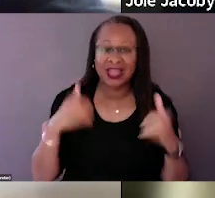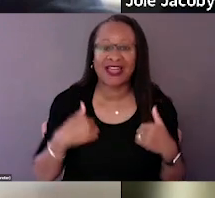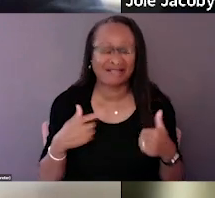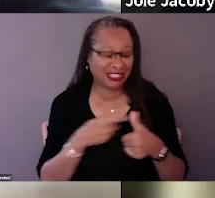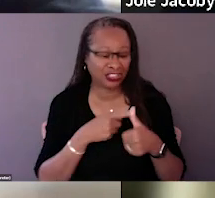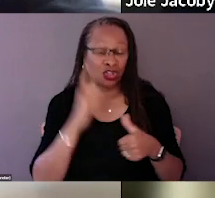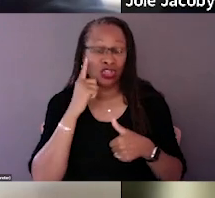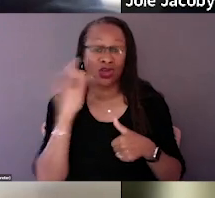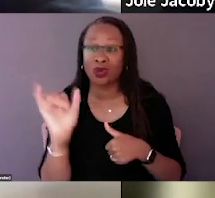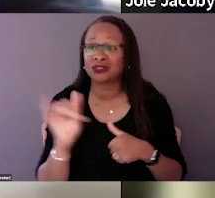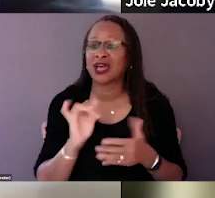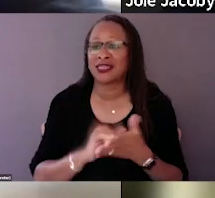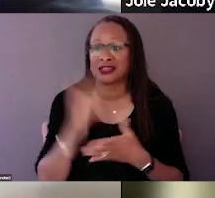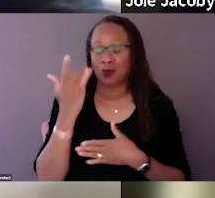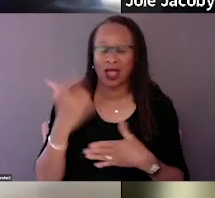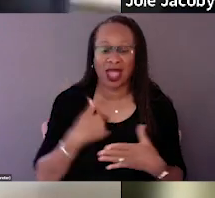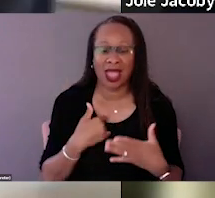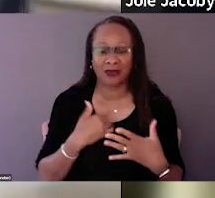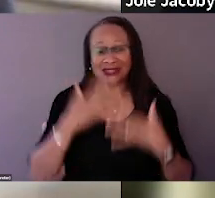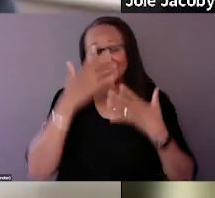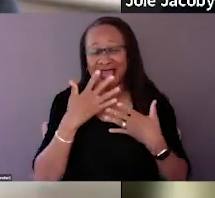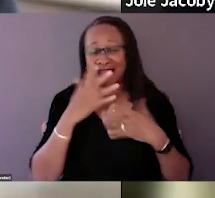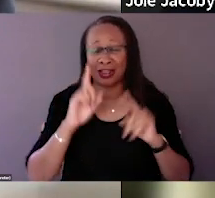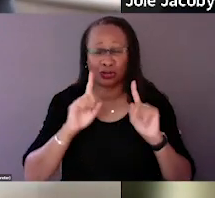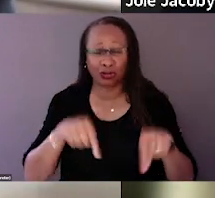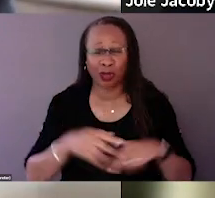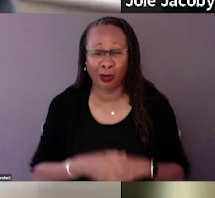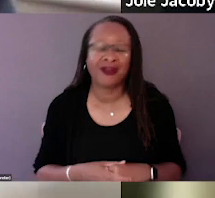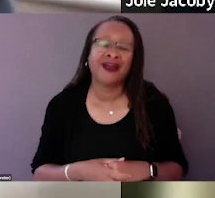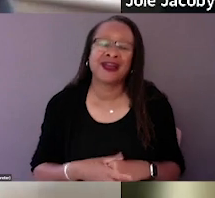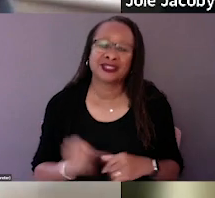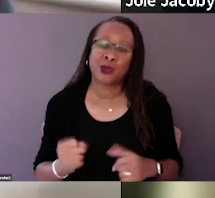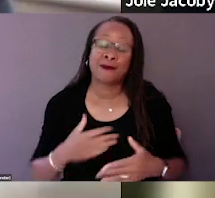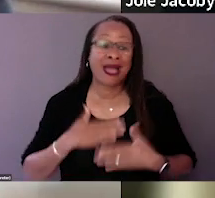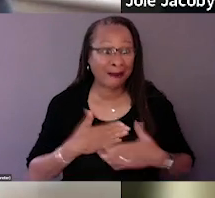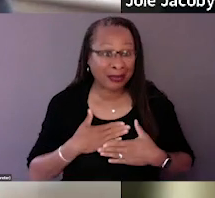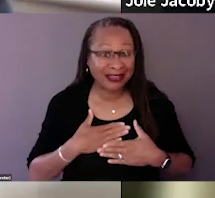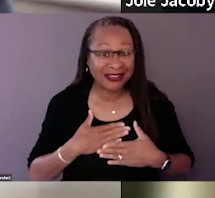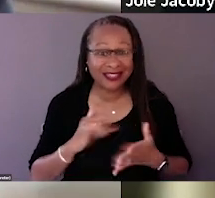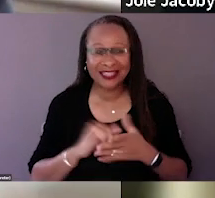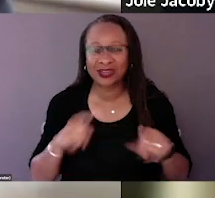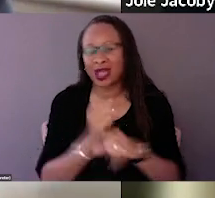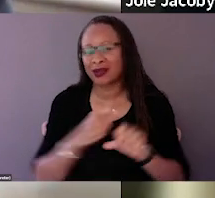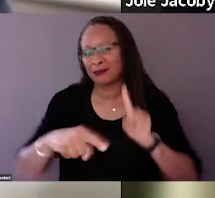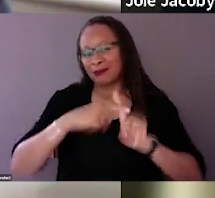which is why I was devastated I couldn't attend, but I'm so glad that you got such a positive reaction.